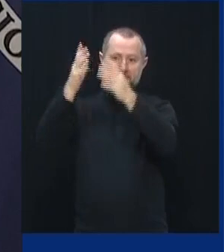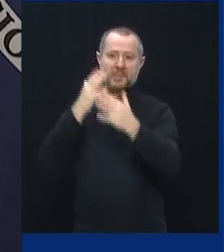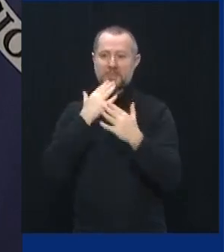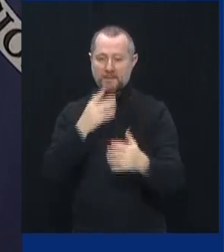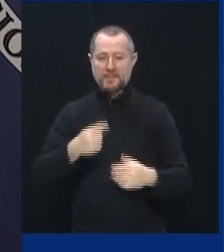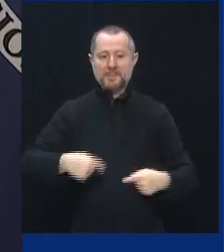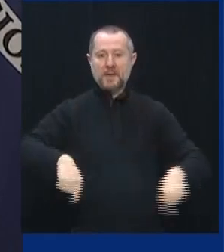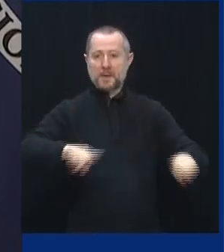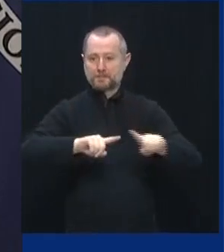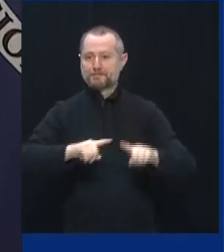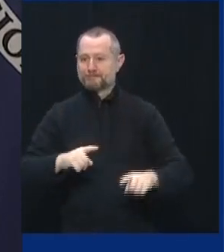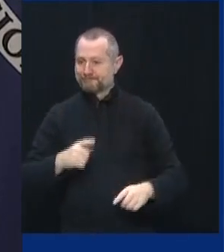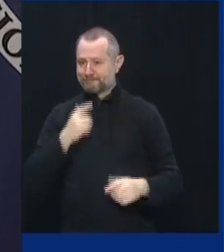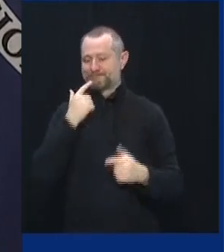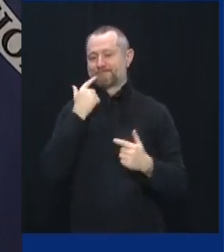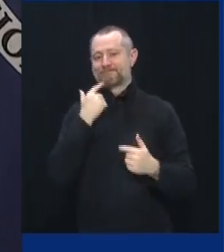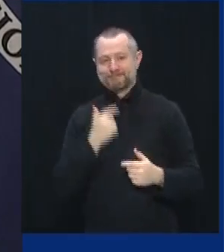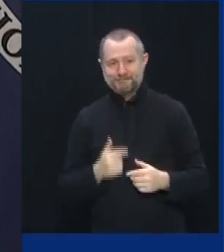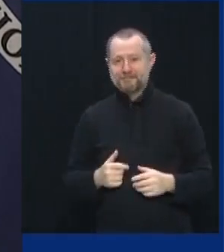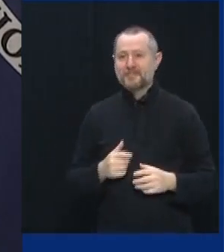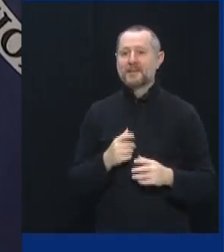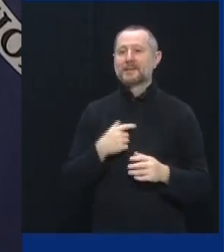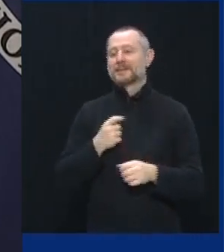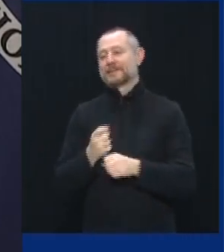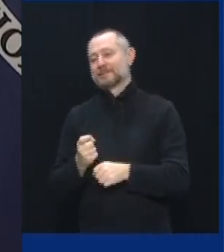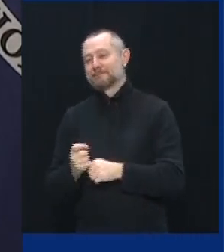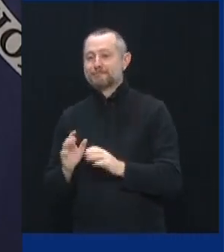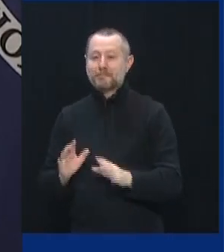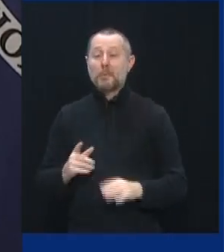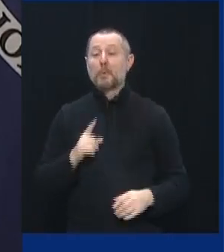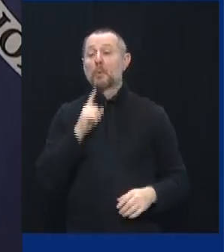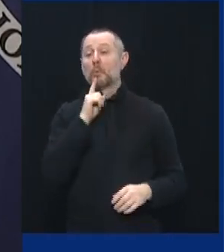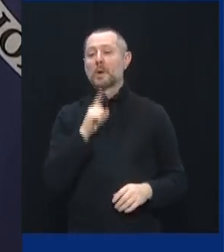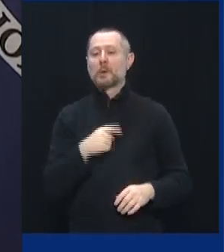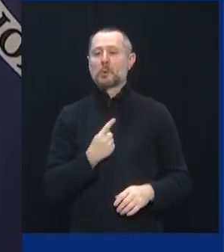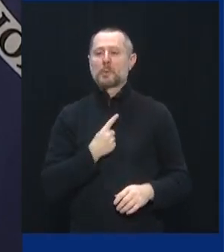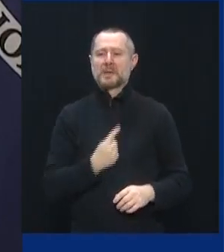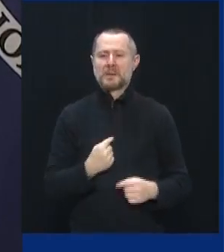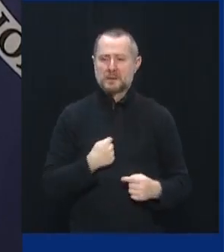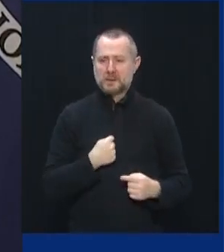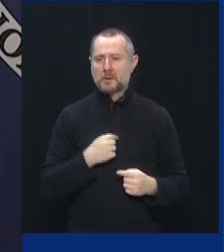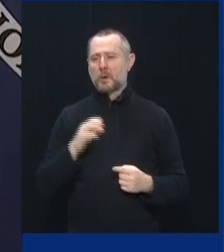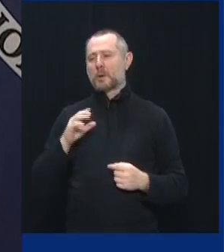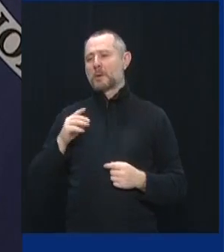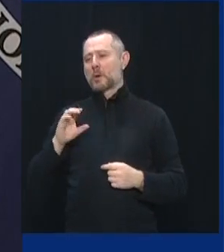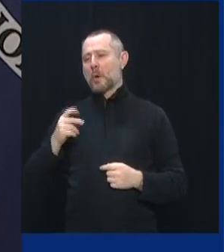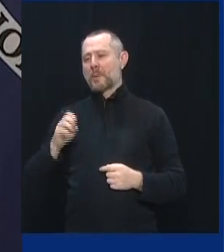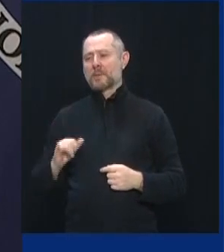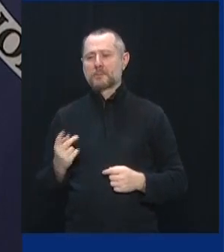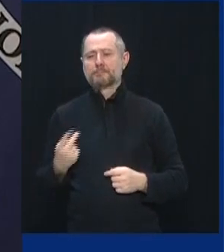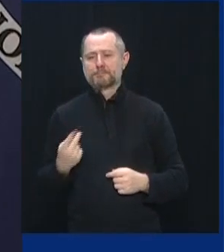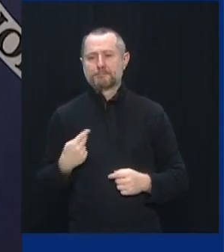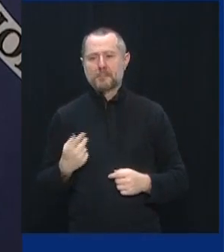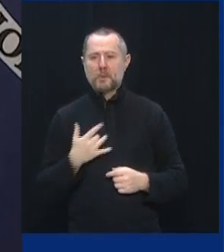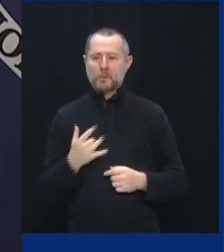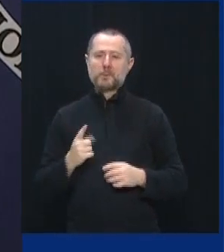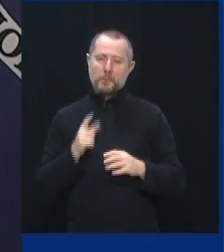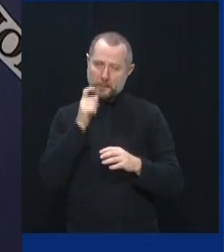THEY'VE AGREED TO GO WORK IN UPSTATE NEW YORK TODAY, AND HELP THEM WITH THEIR SNOW AND I THANK